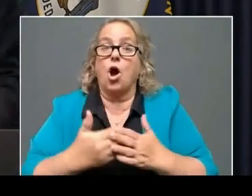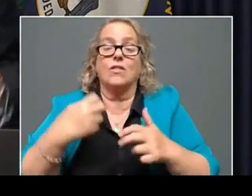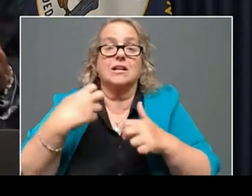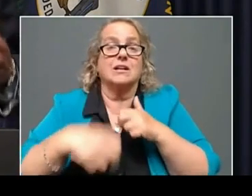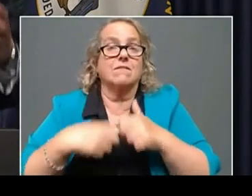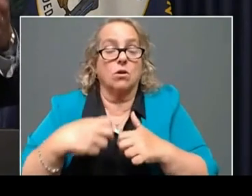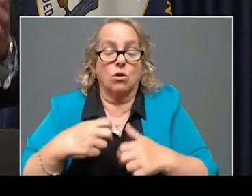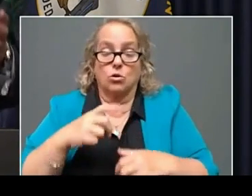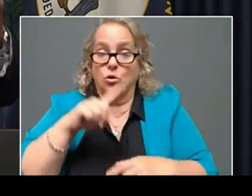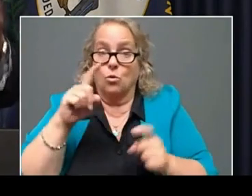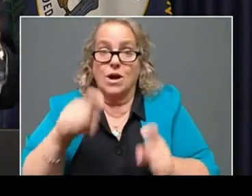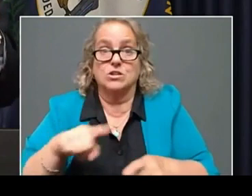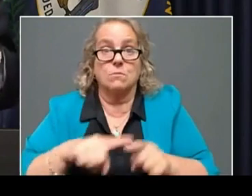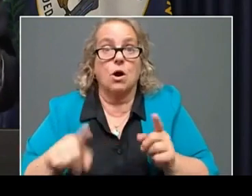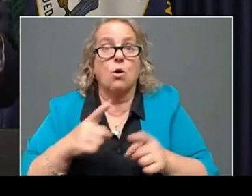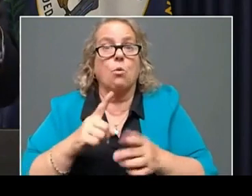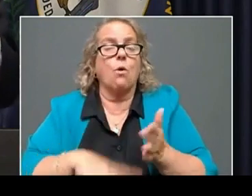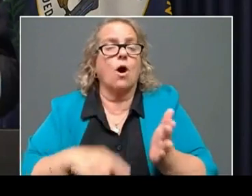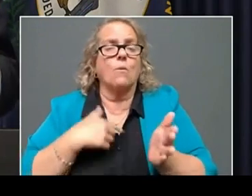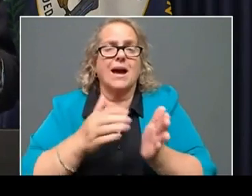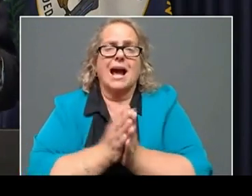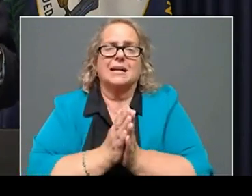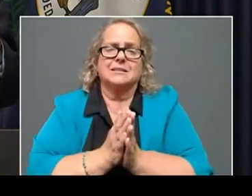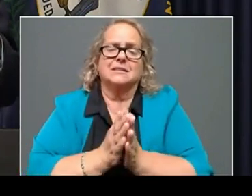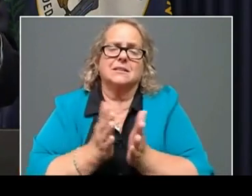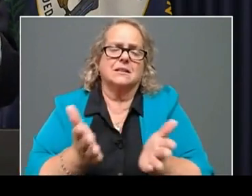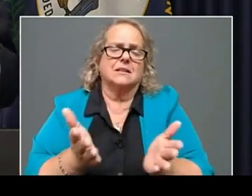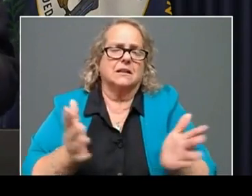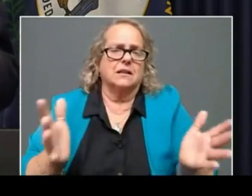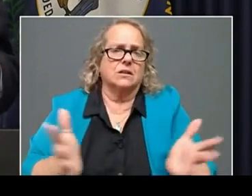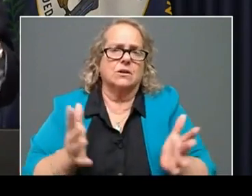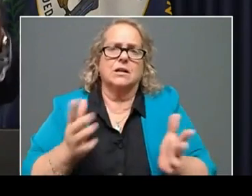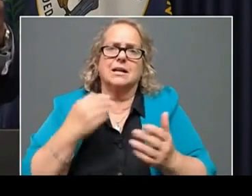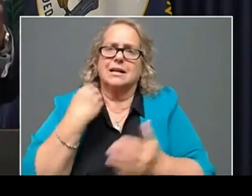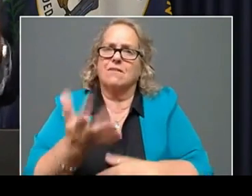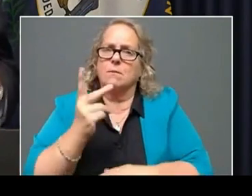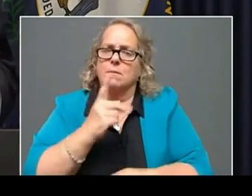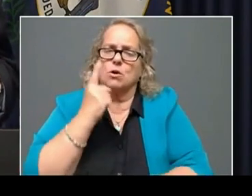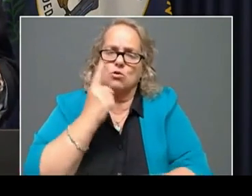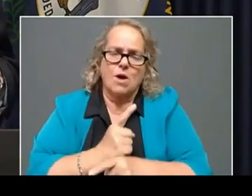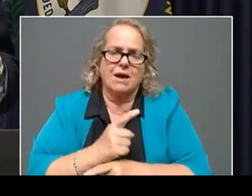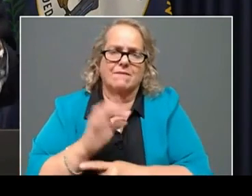what we'd ask is just try to get people the fact and the fact is get vaccinated.